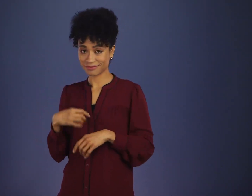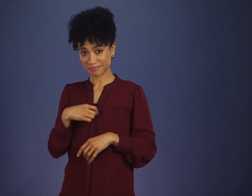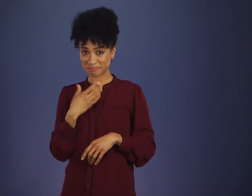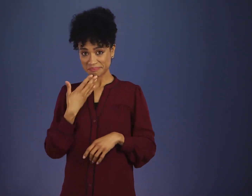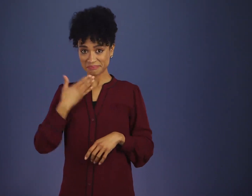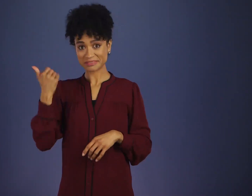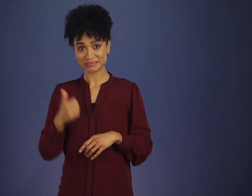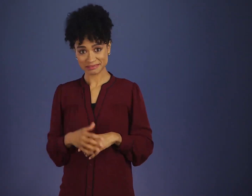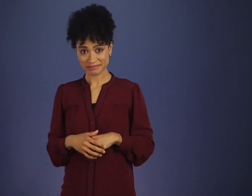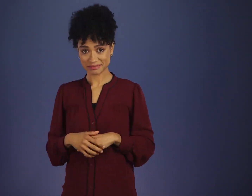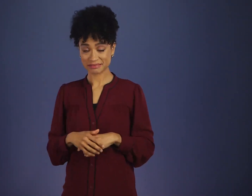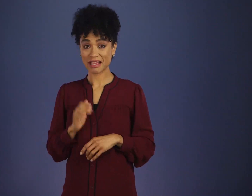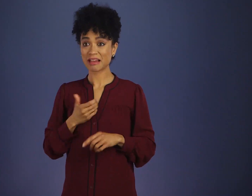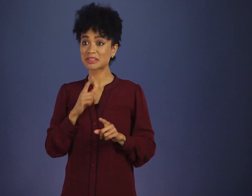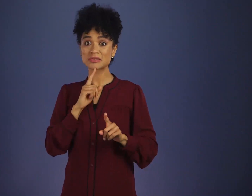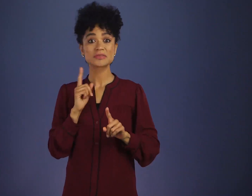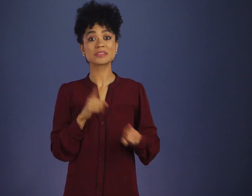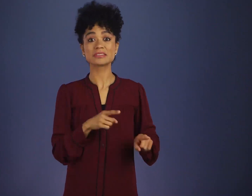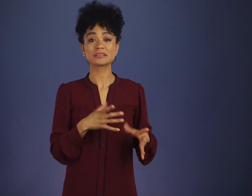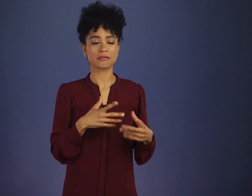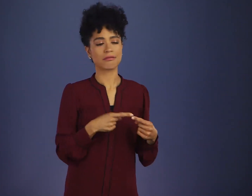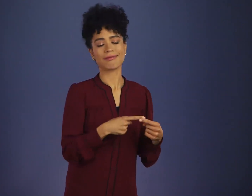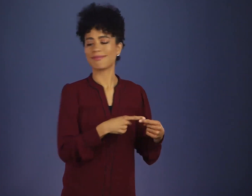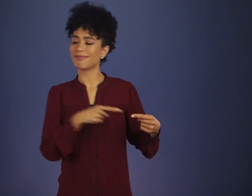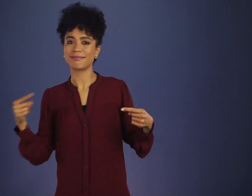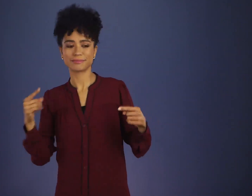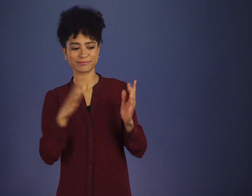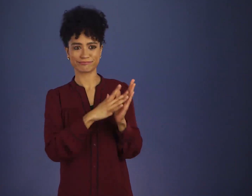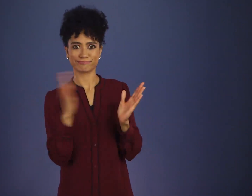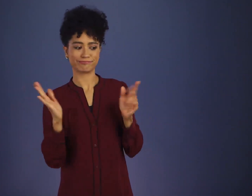We will be offended at A.A.'s suggested inventory.